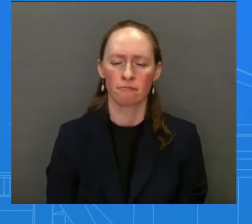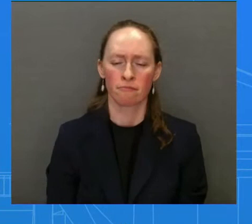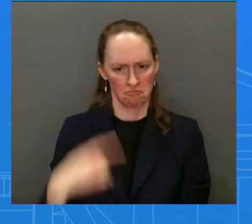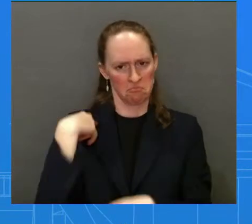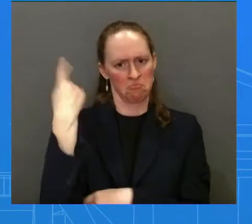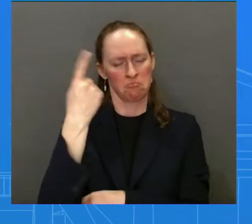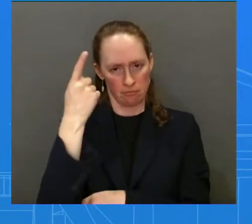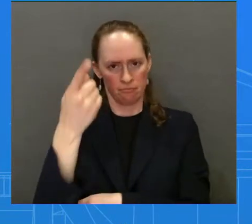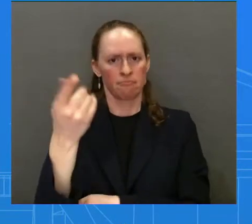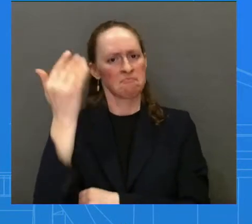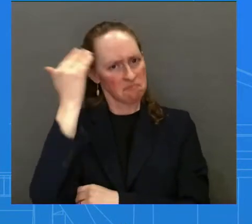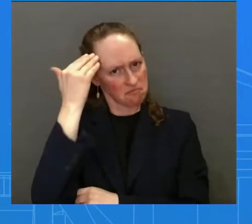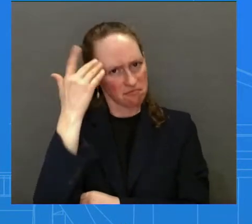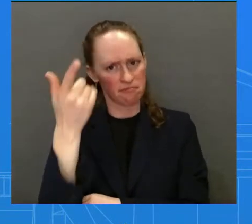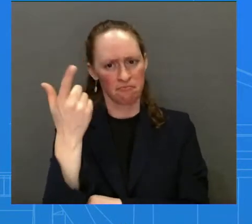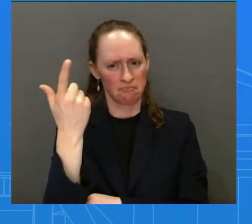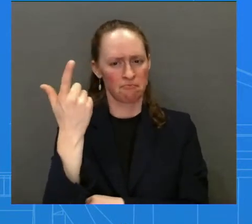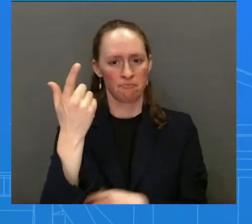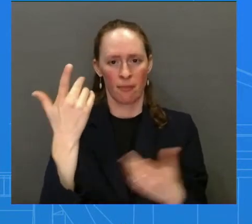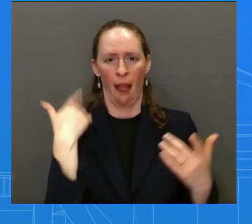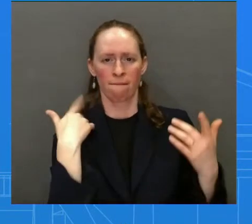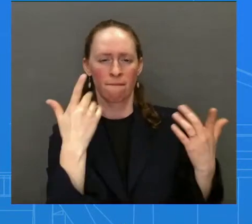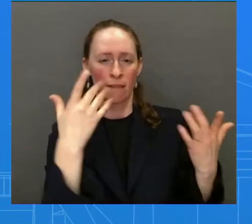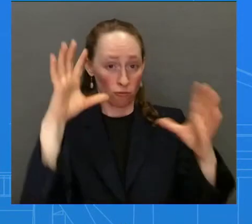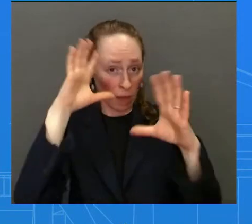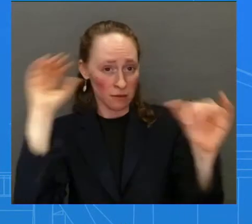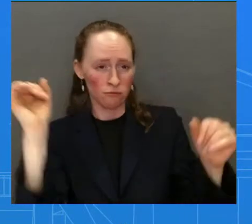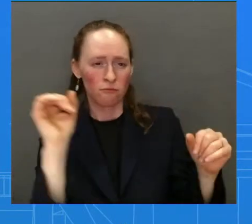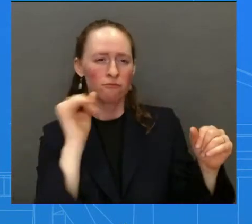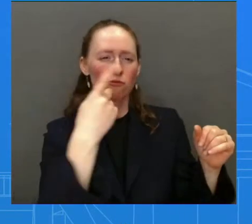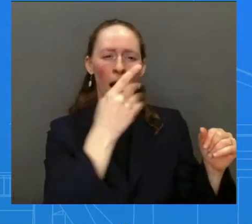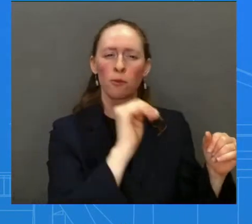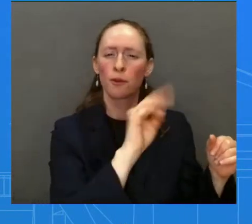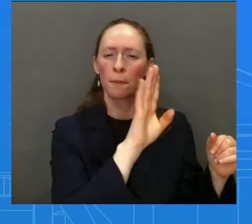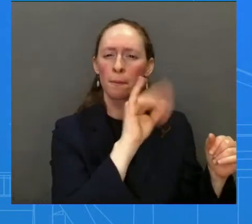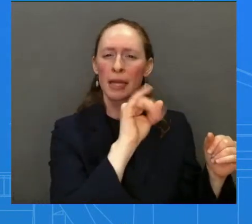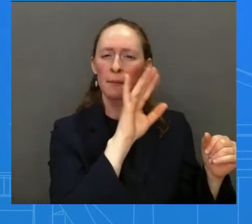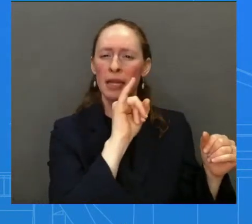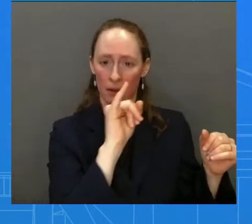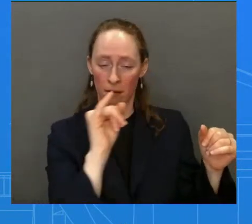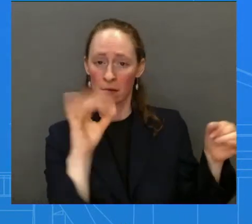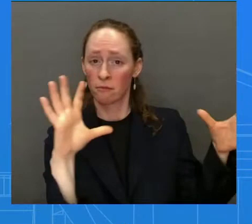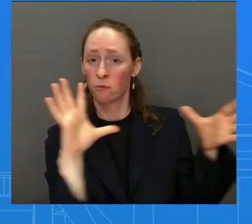when it comes to what's been happening in Israel the last several weeks? Ms. Jean-Pierre: So, look, the President, as you know, just recently --